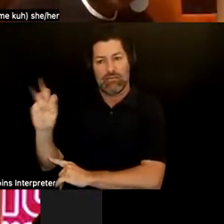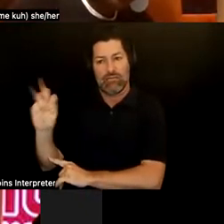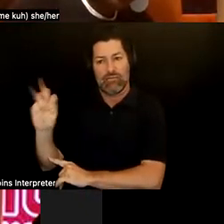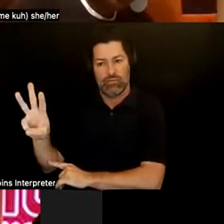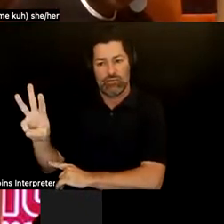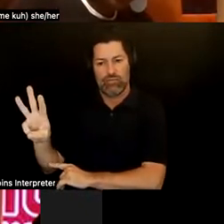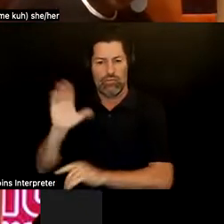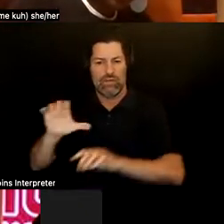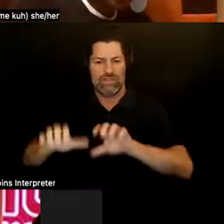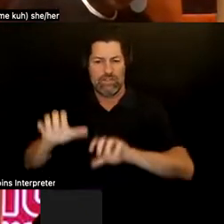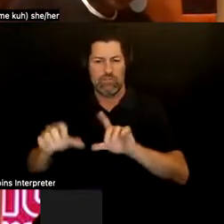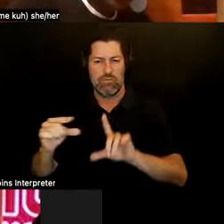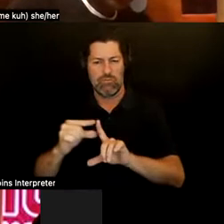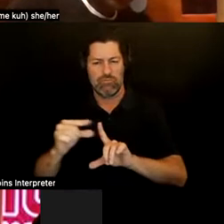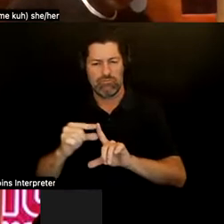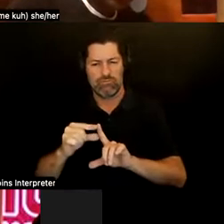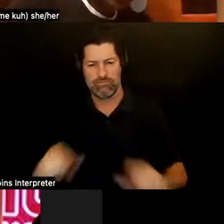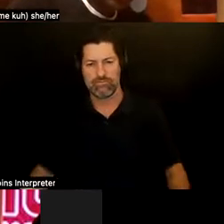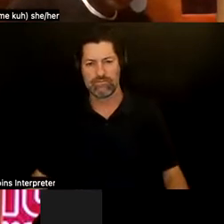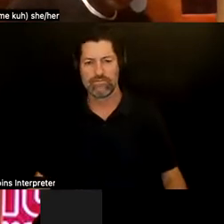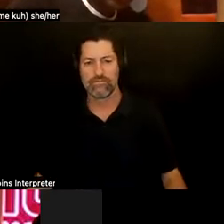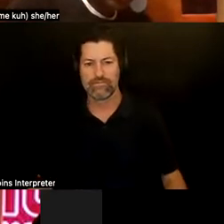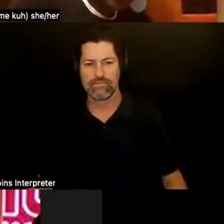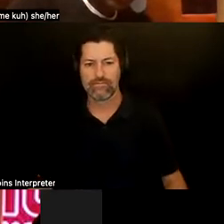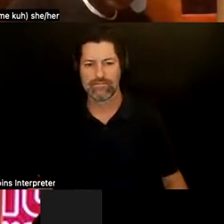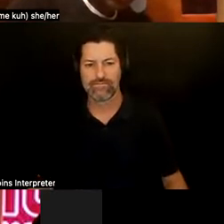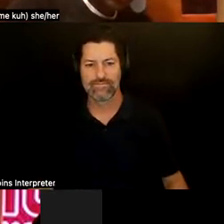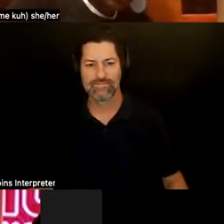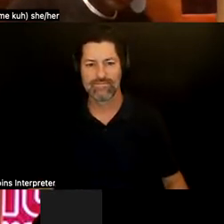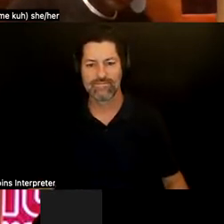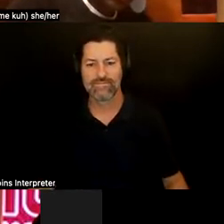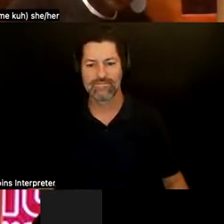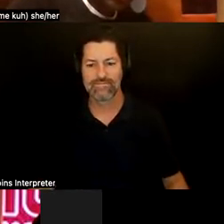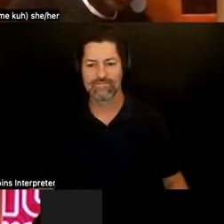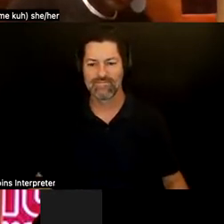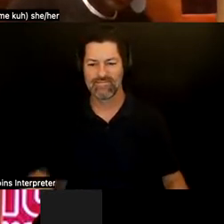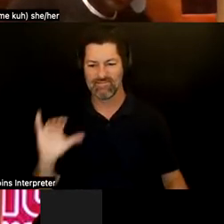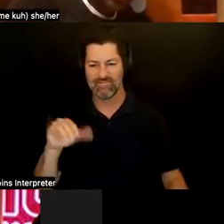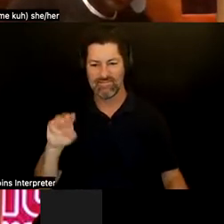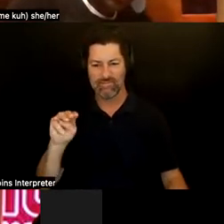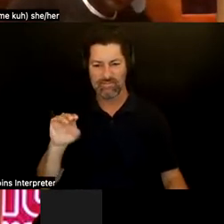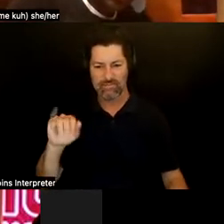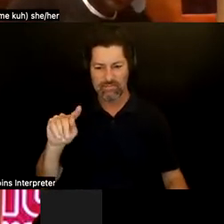20:16:22 My spell checks not gonna like that. But here it is.